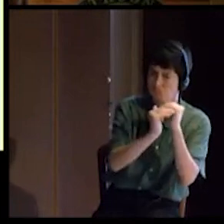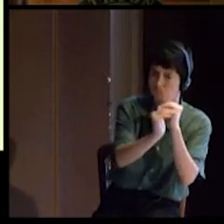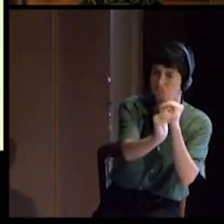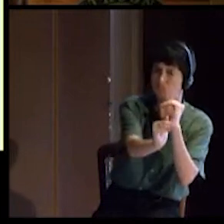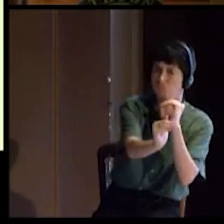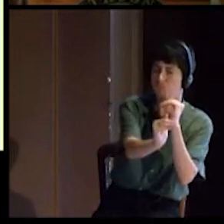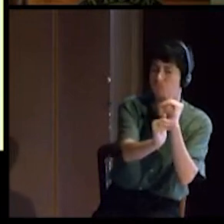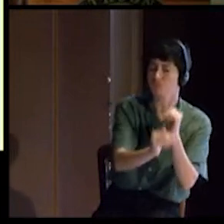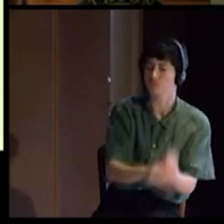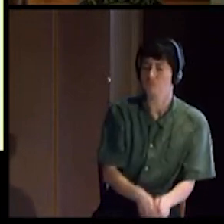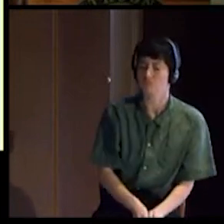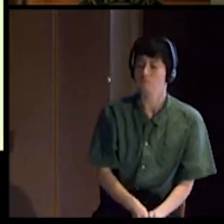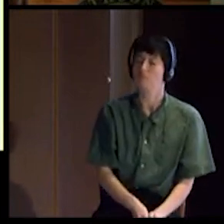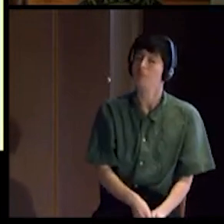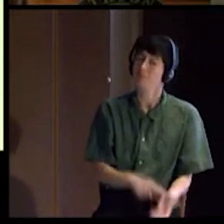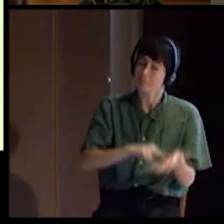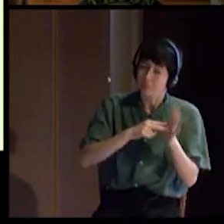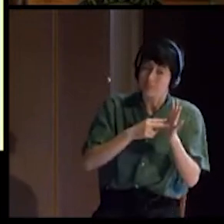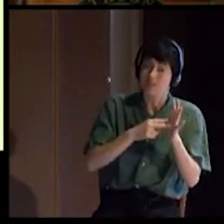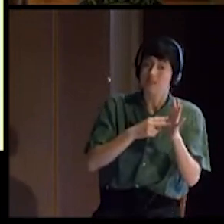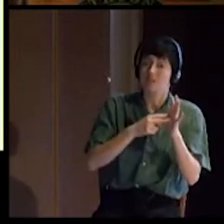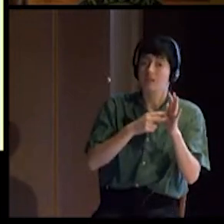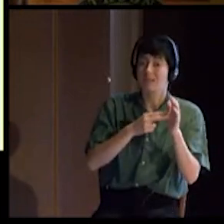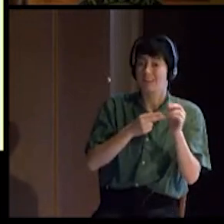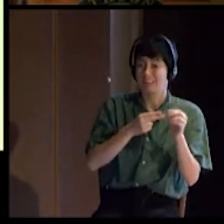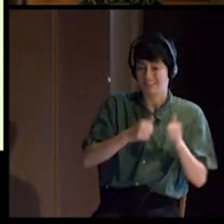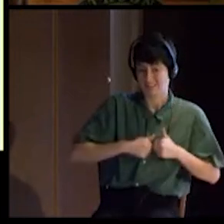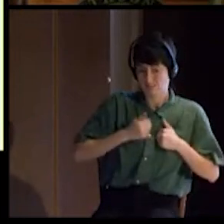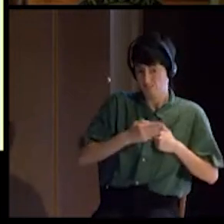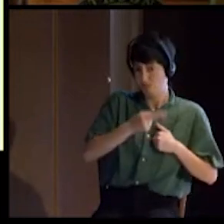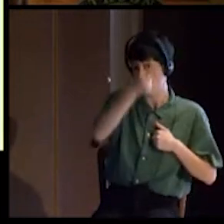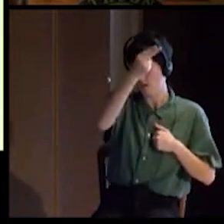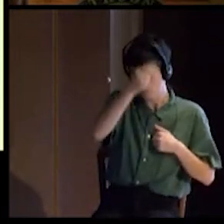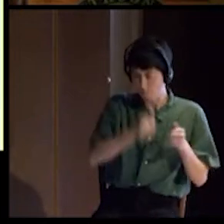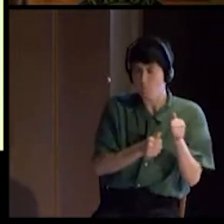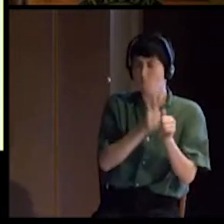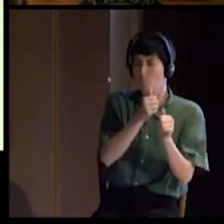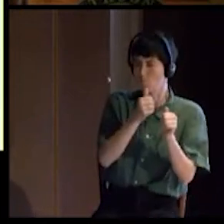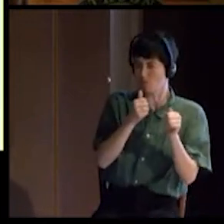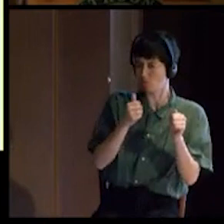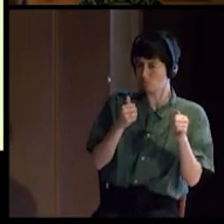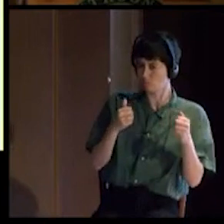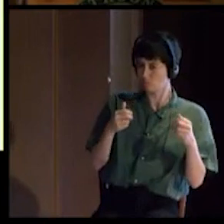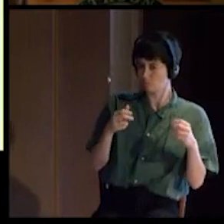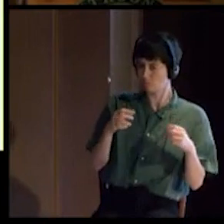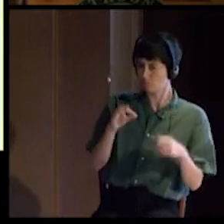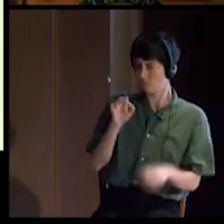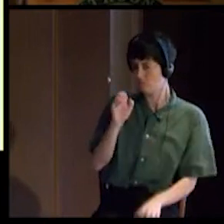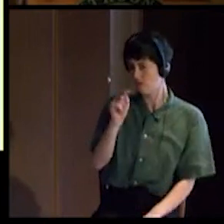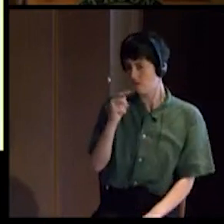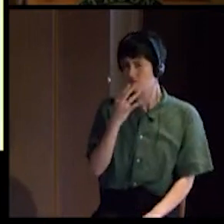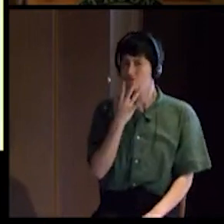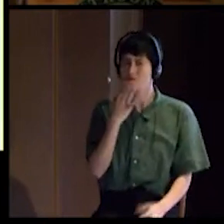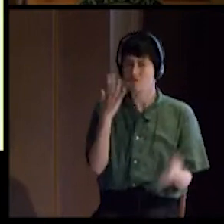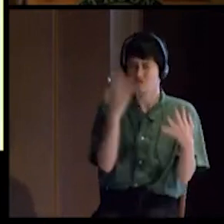again showing that there is some relationship between dark down or darker colors